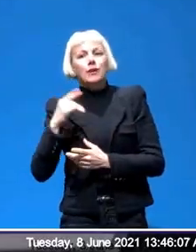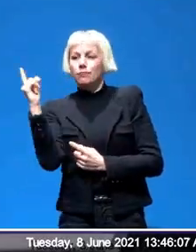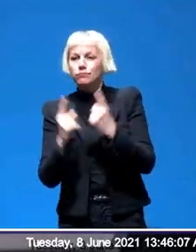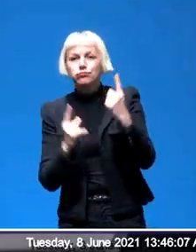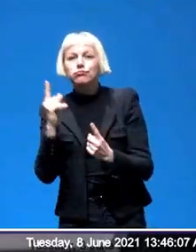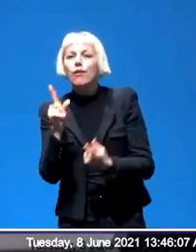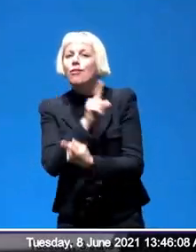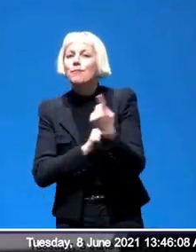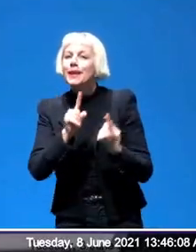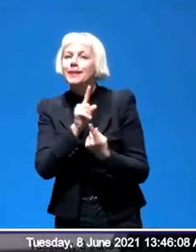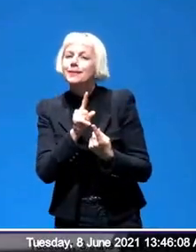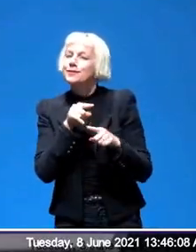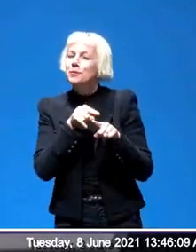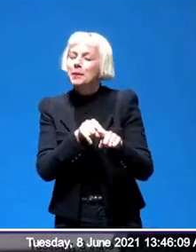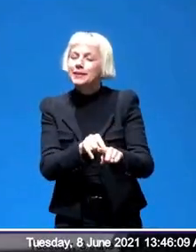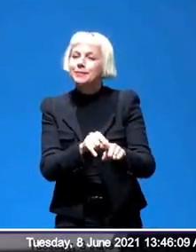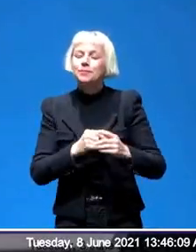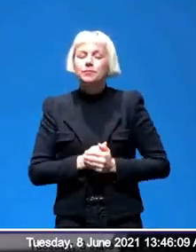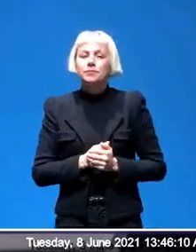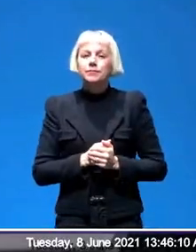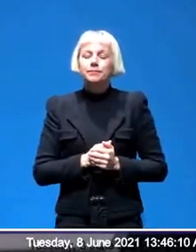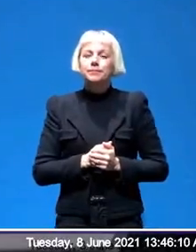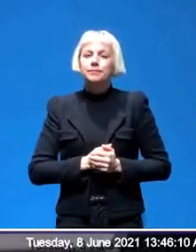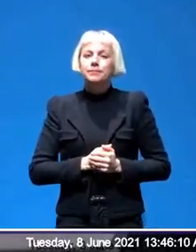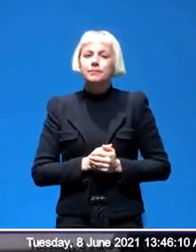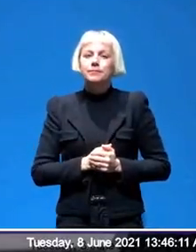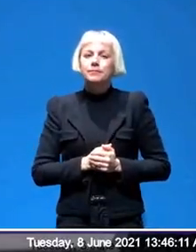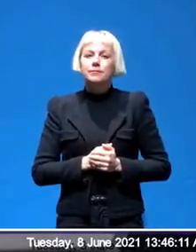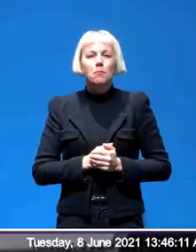But still then I couldn't get full attendance.